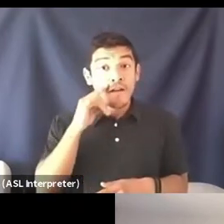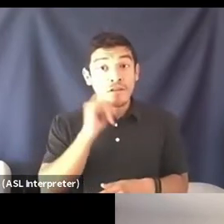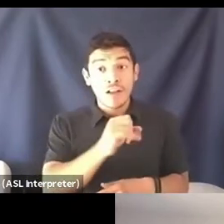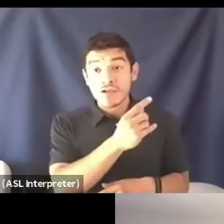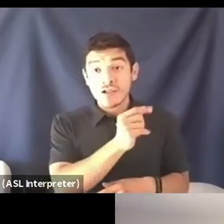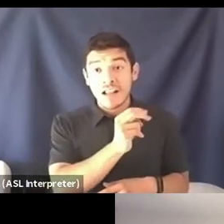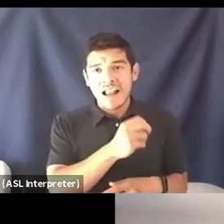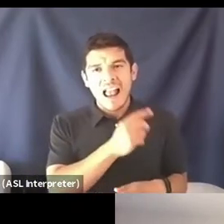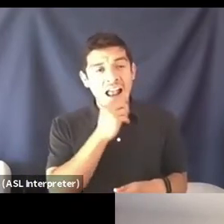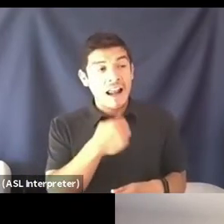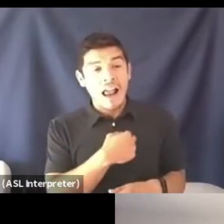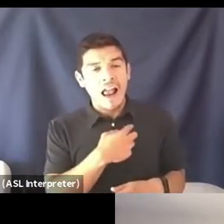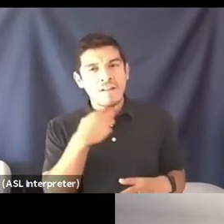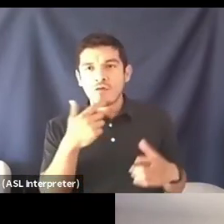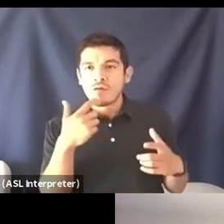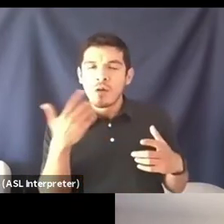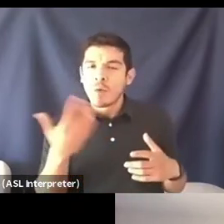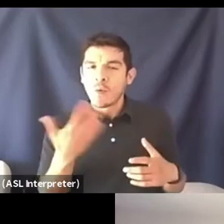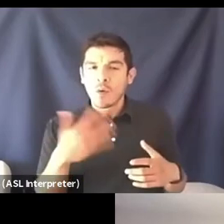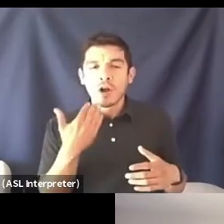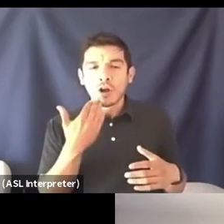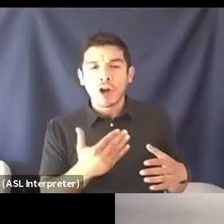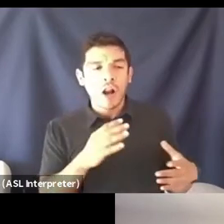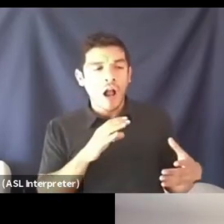we had a great combination in terms of filming.